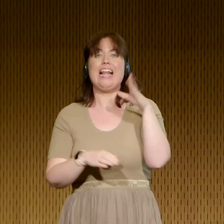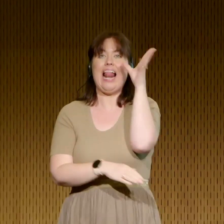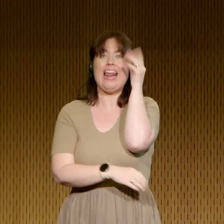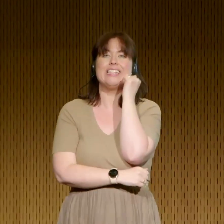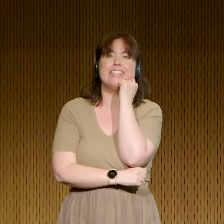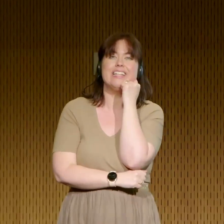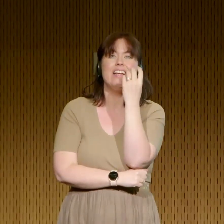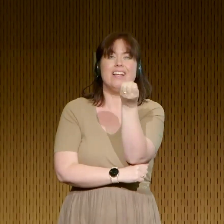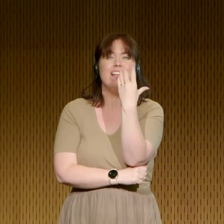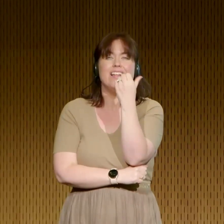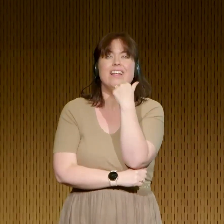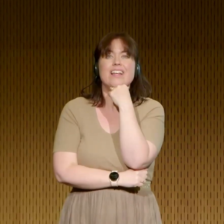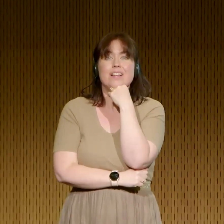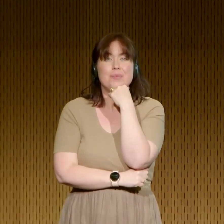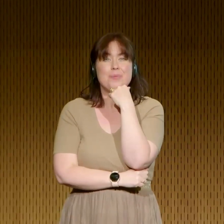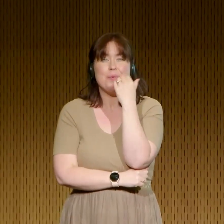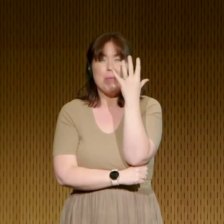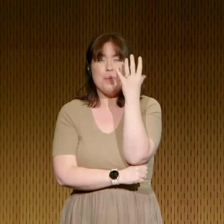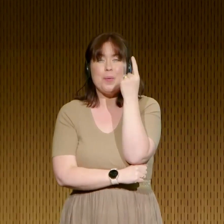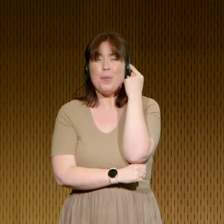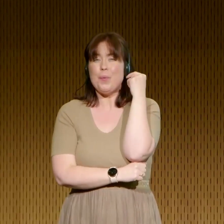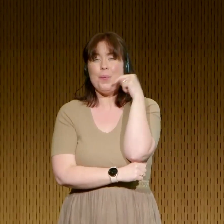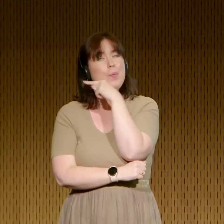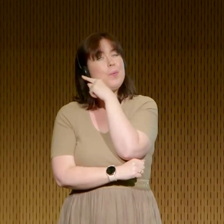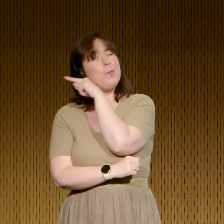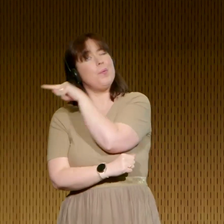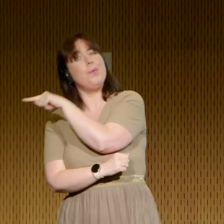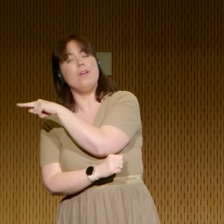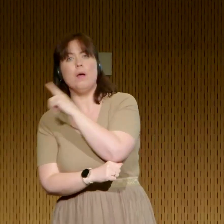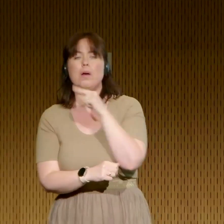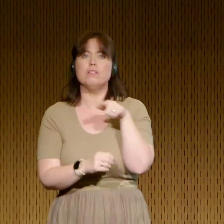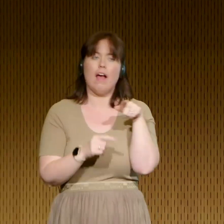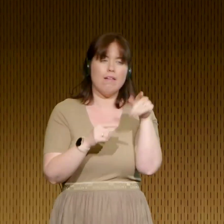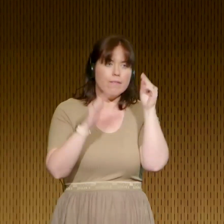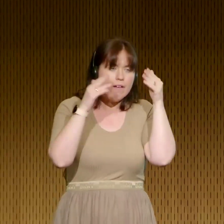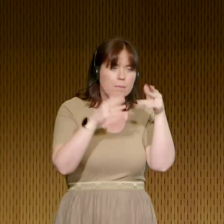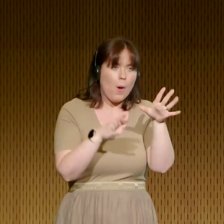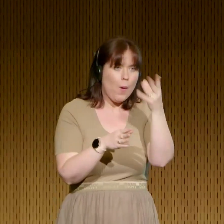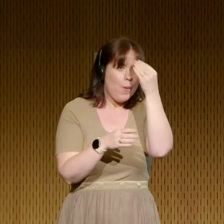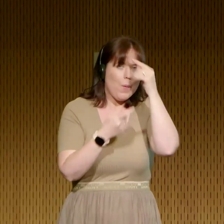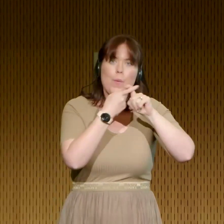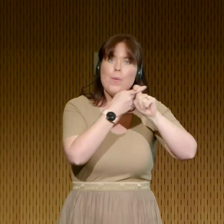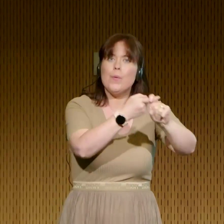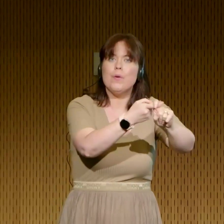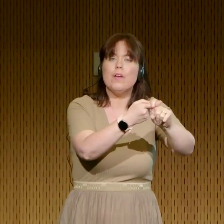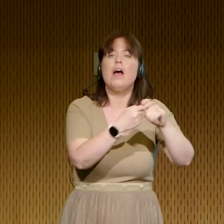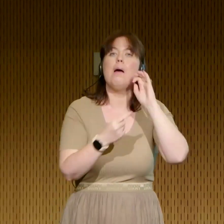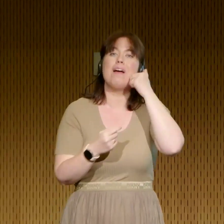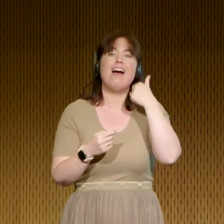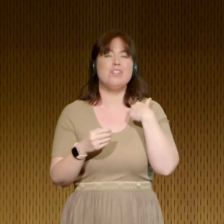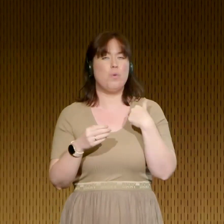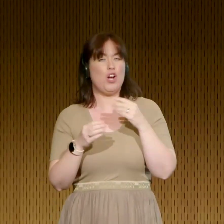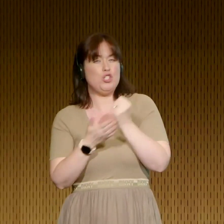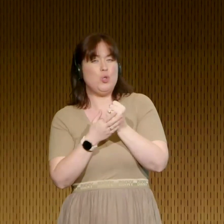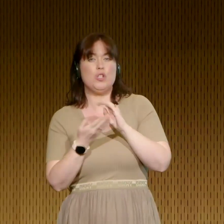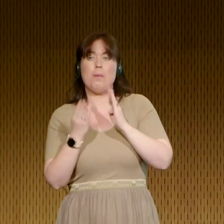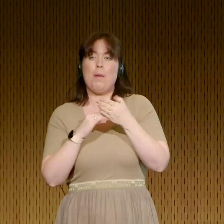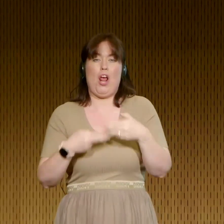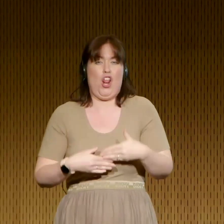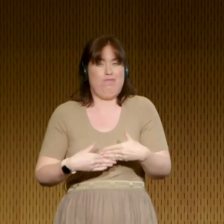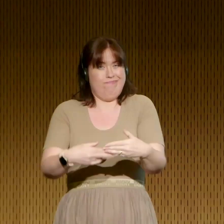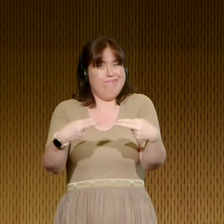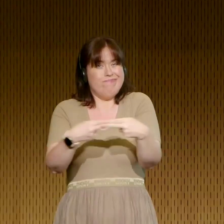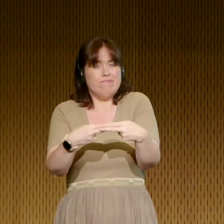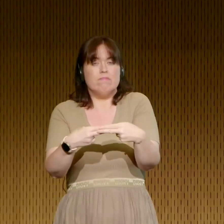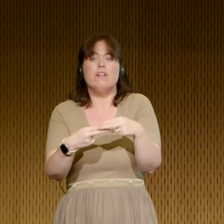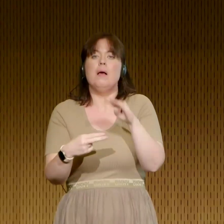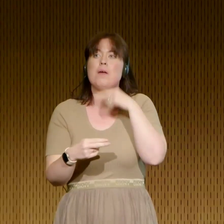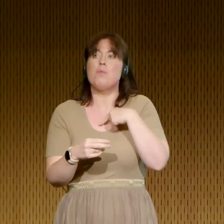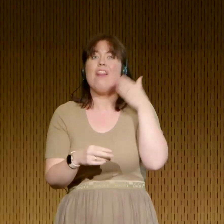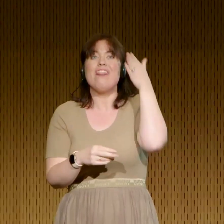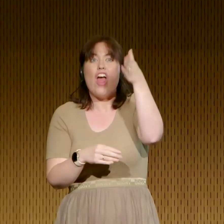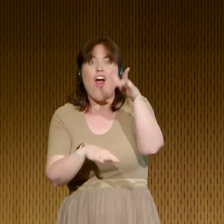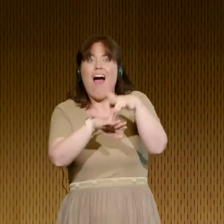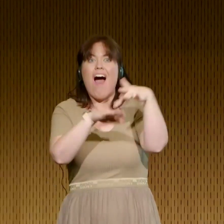a PowerPoint presentation. Equally as we are midwifery students we are out on the wards and